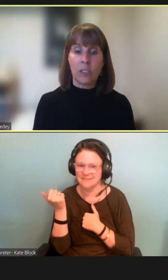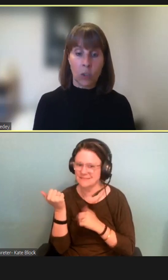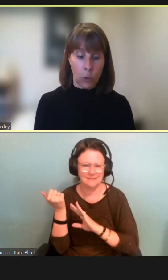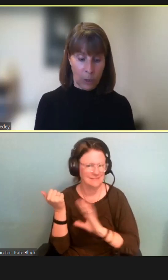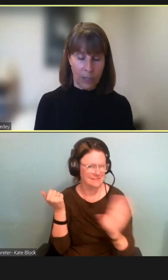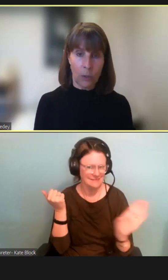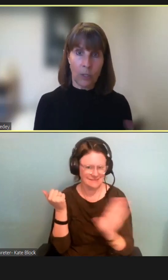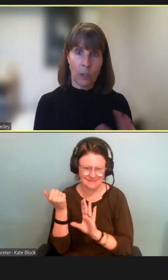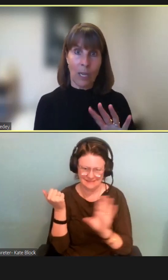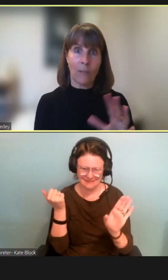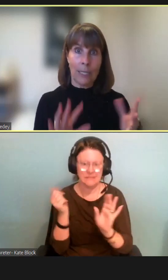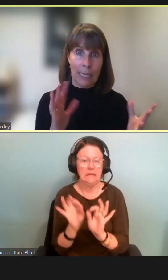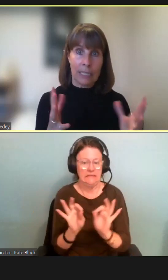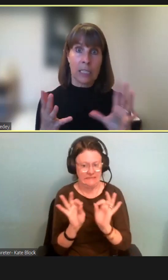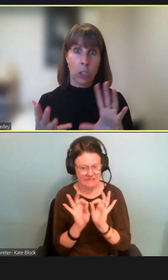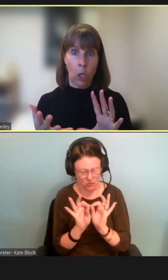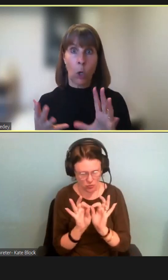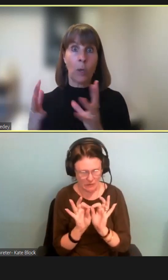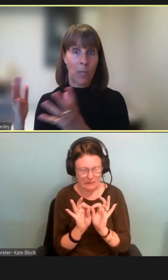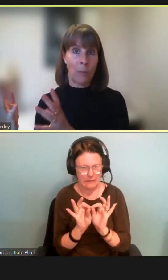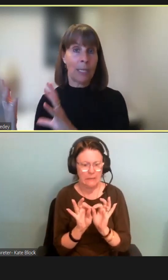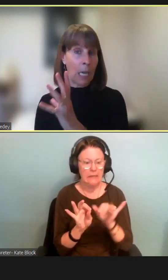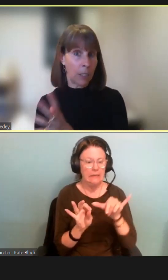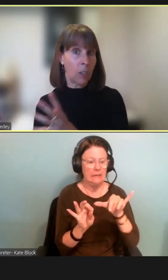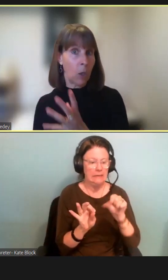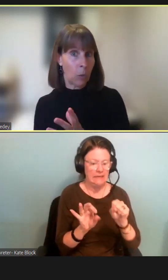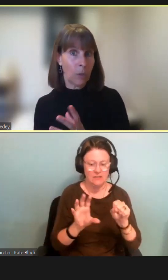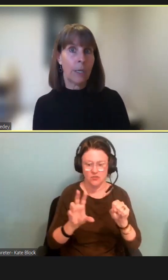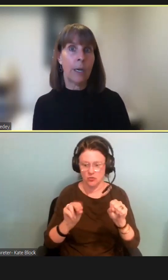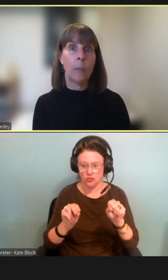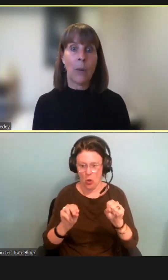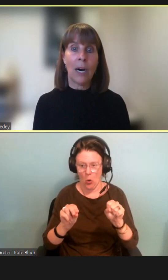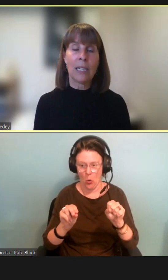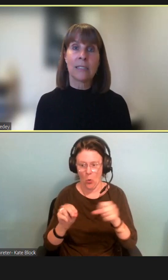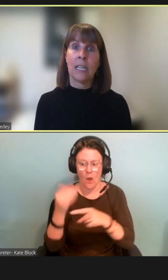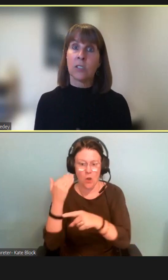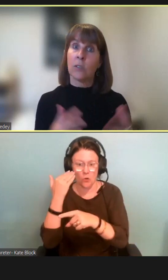critical that you have a yes no and maybe an unknown um box so that if it's